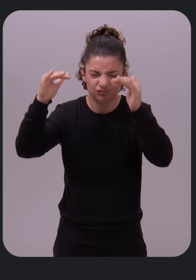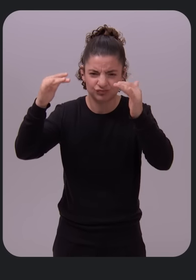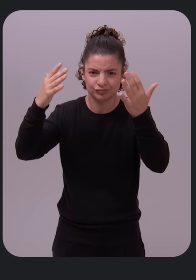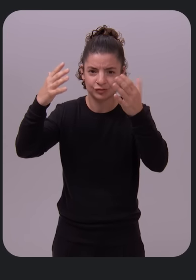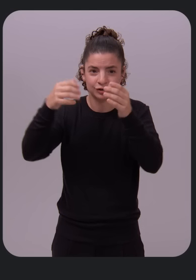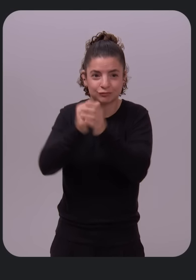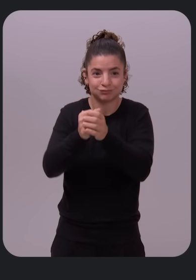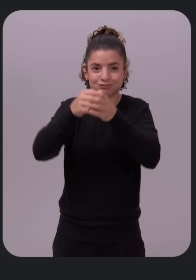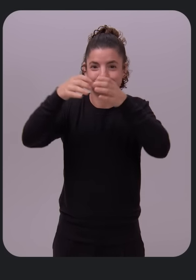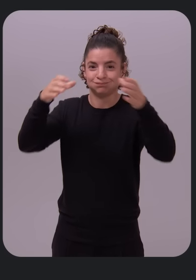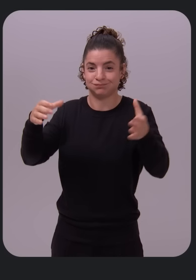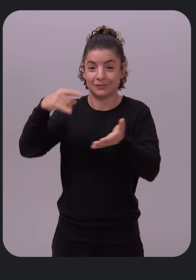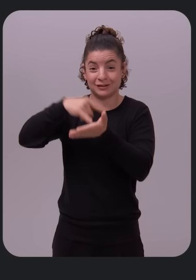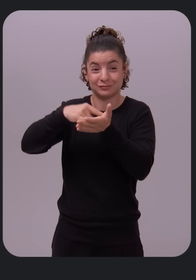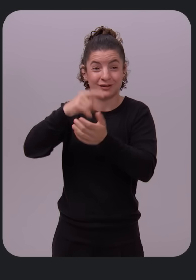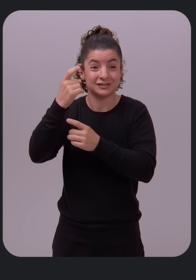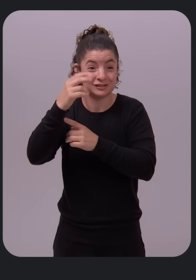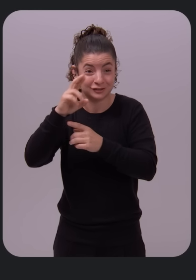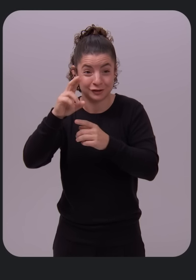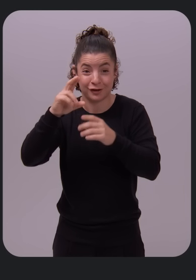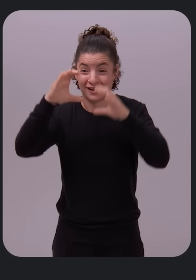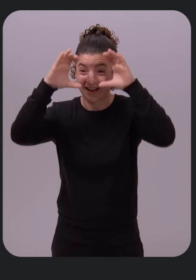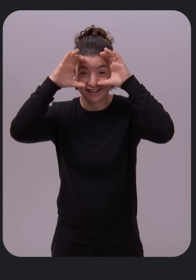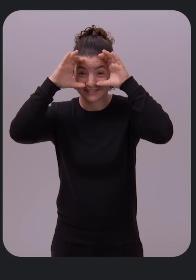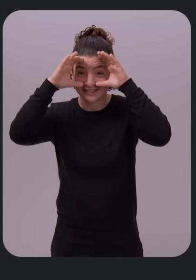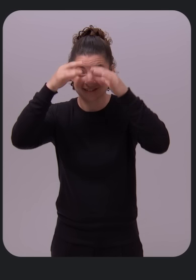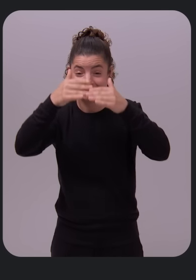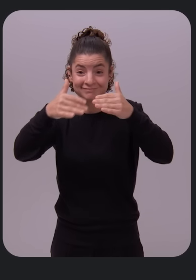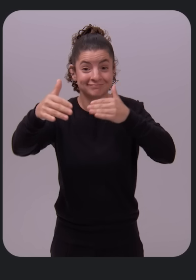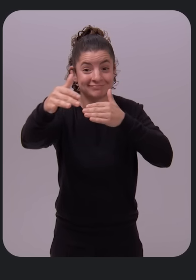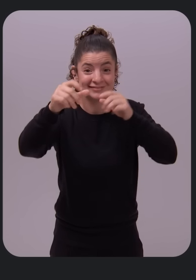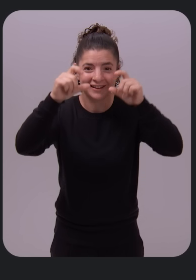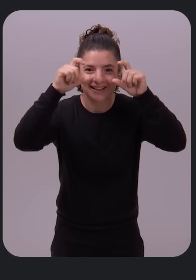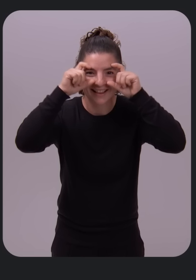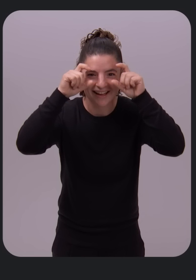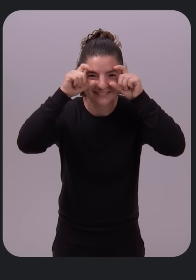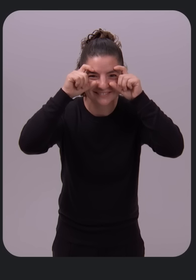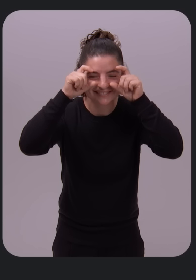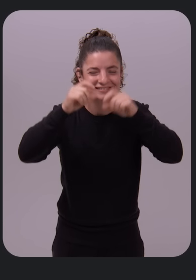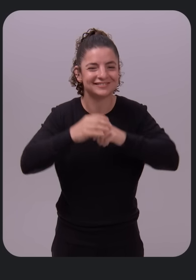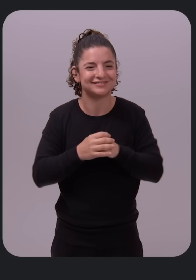by extending Android XR beyond headsets, to glasses.